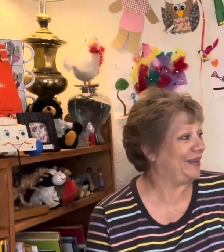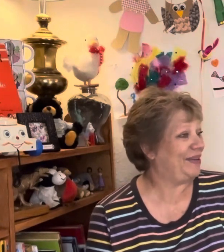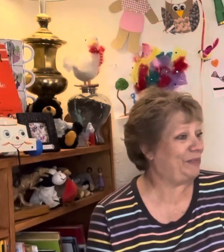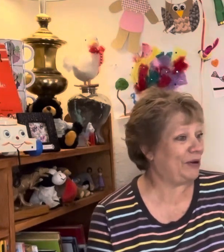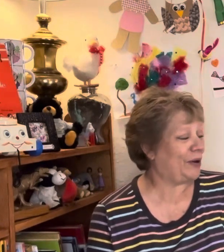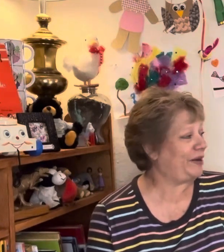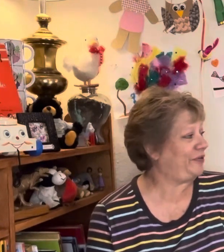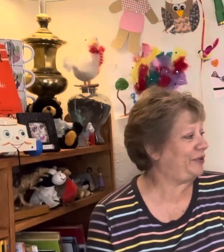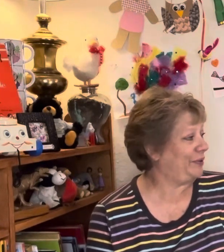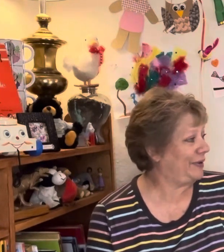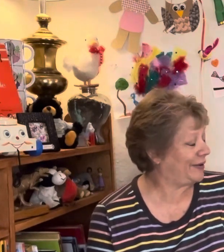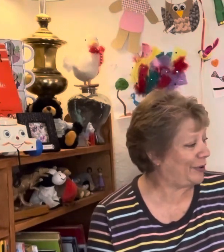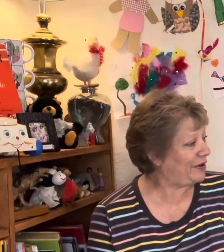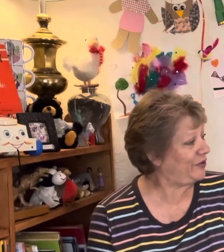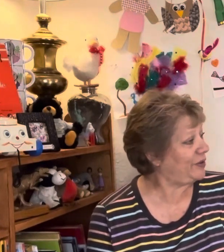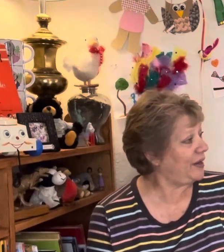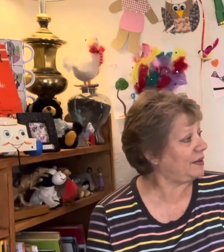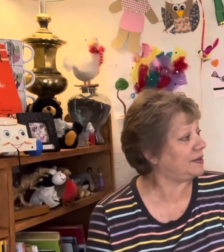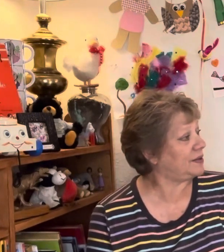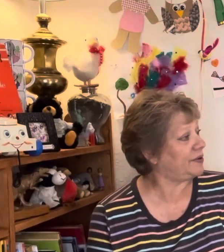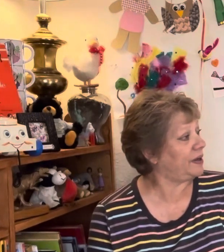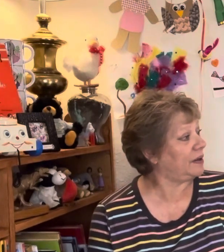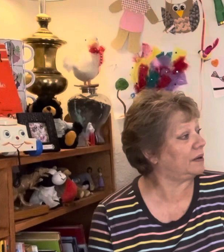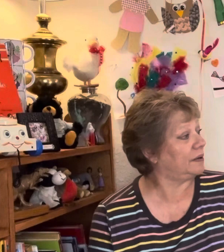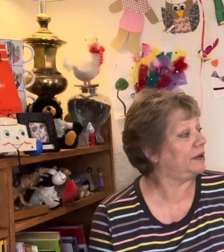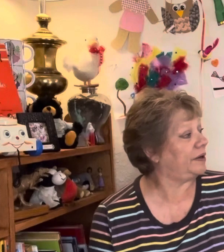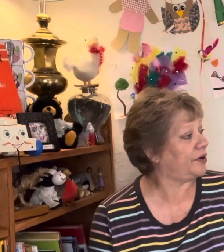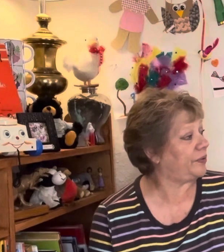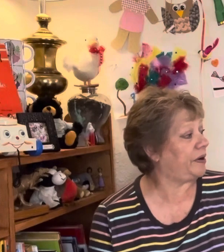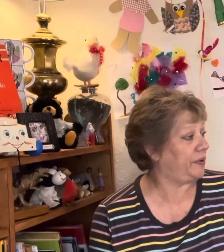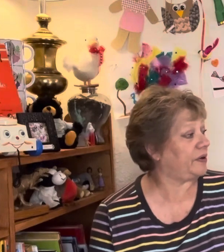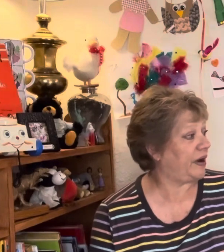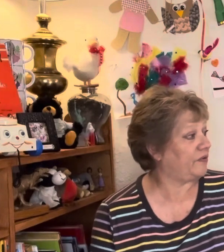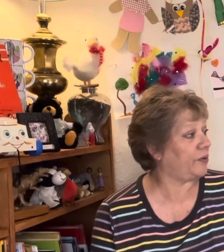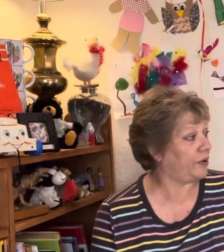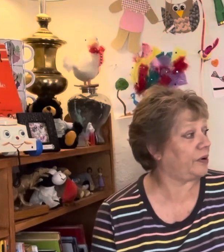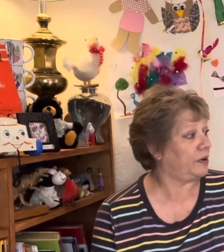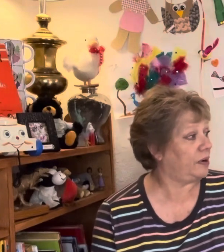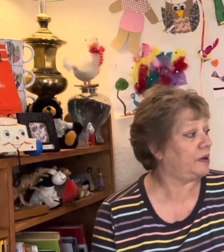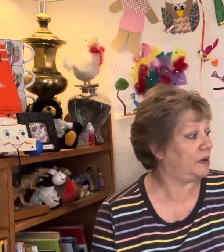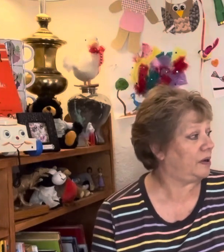You've been quite a few things during your career with Craft Corner. BUSTER: I really